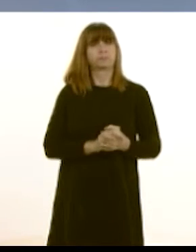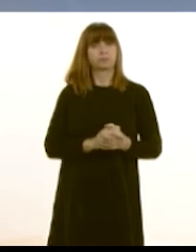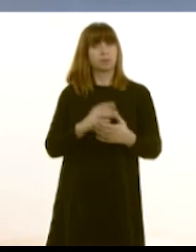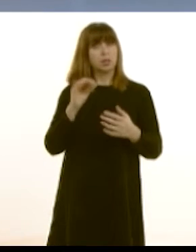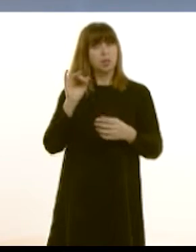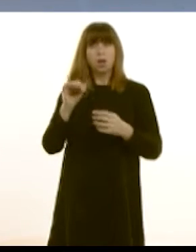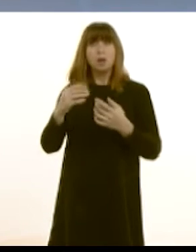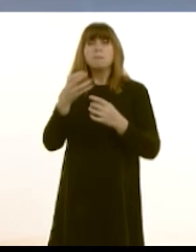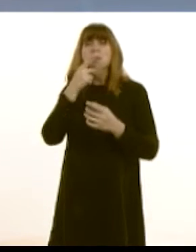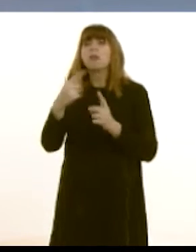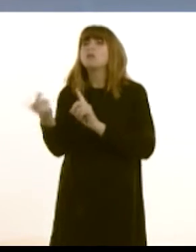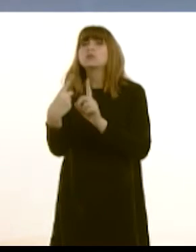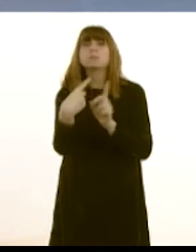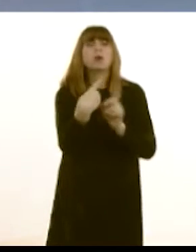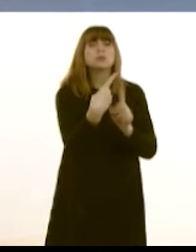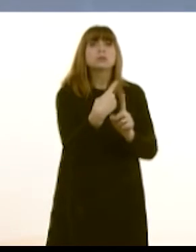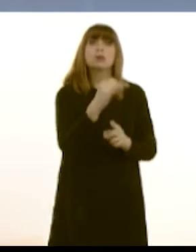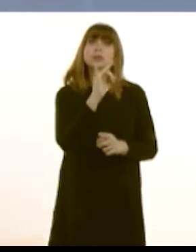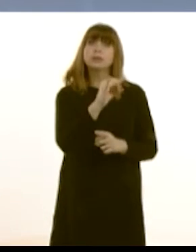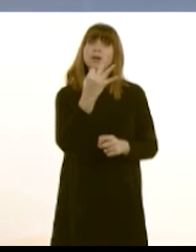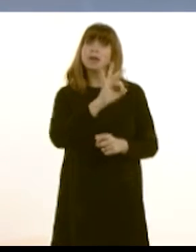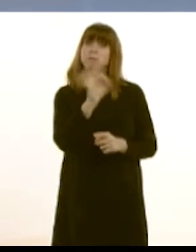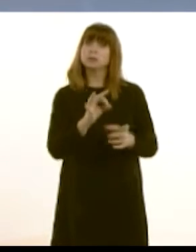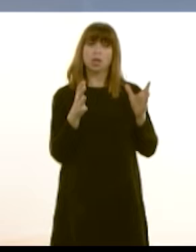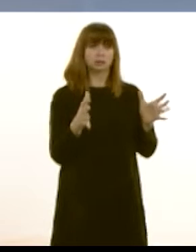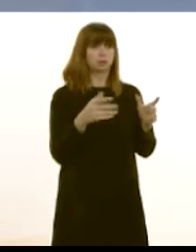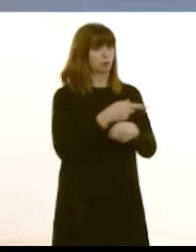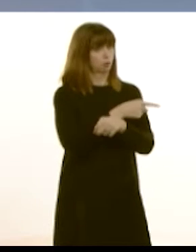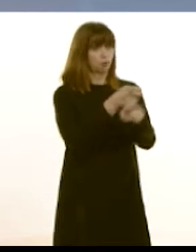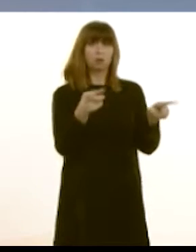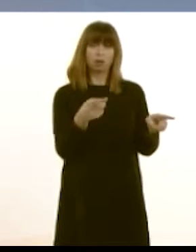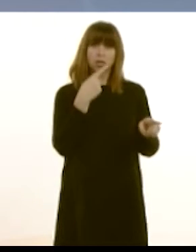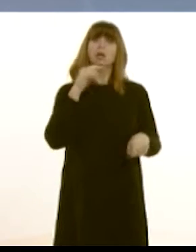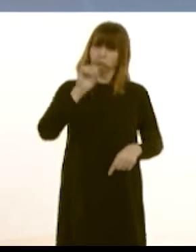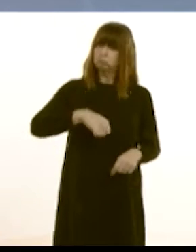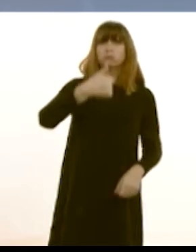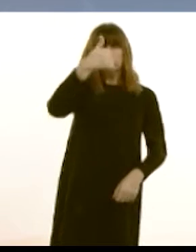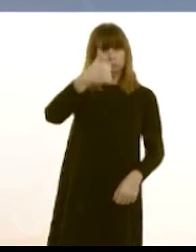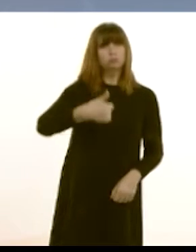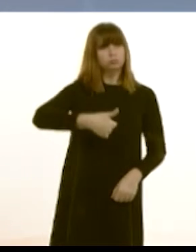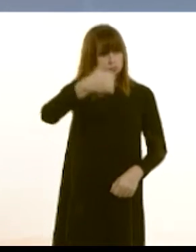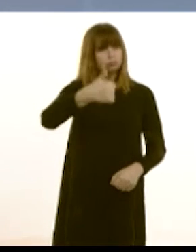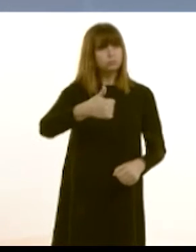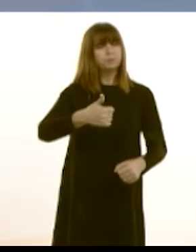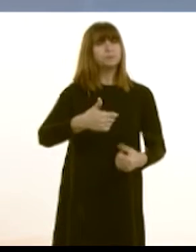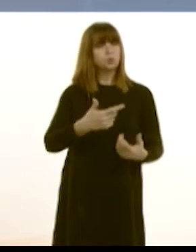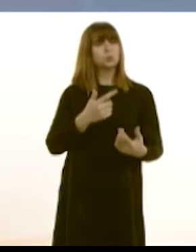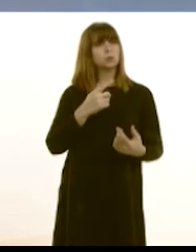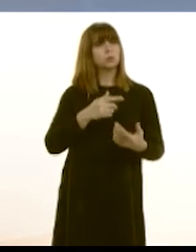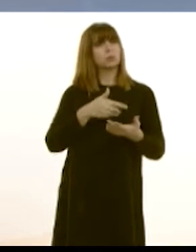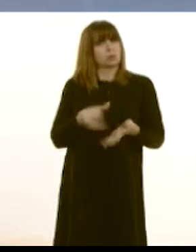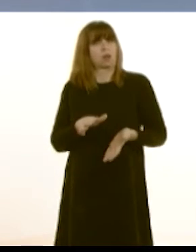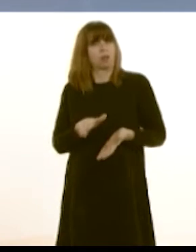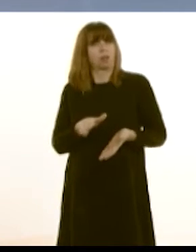cent of respondents who actually support the power to initiate asset transfer from public